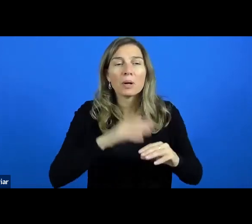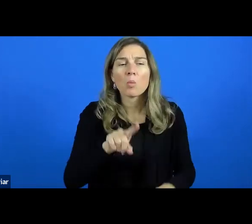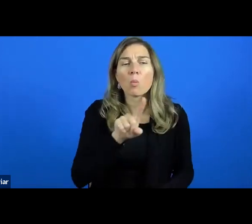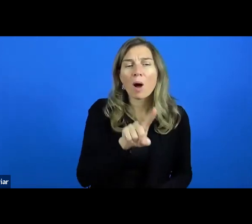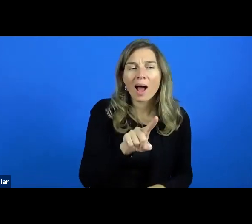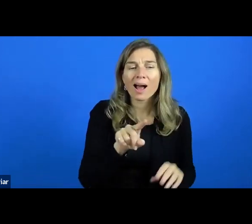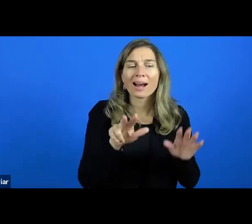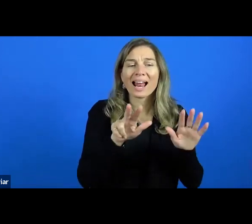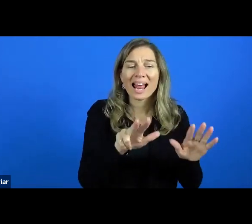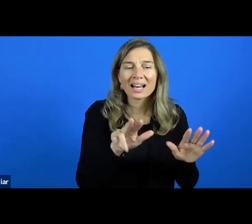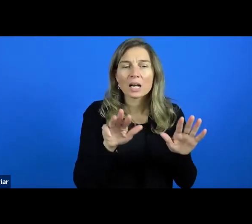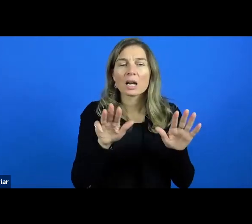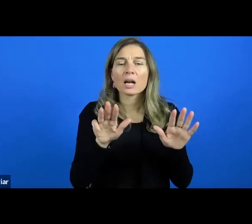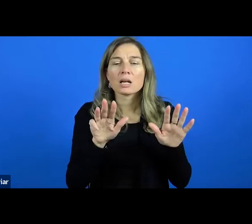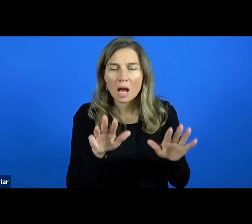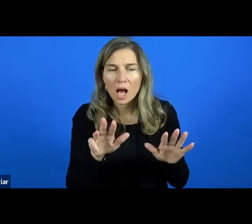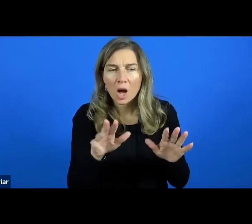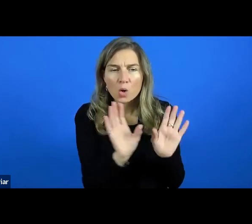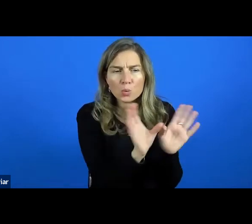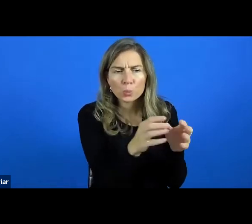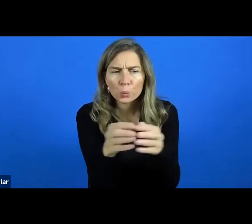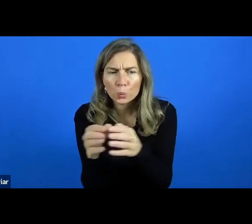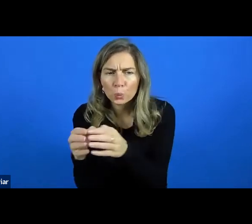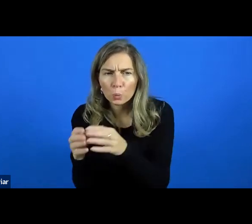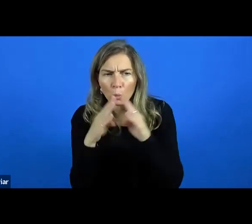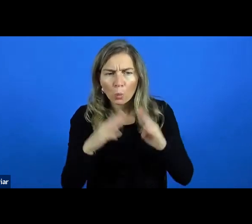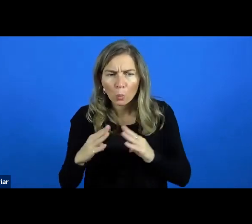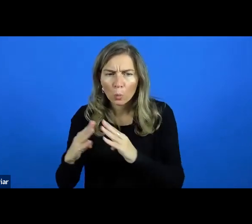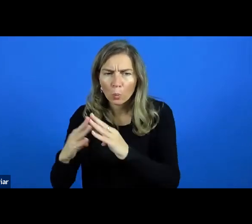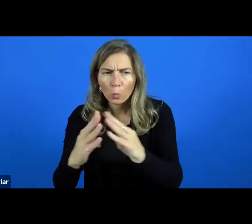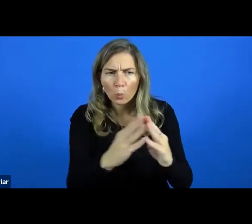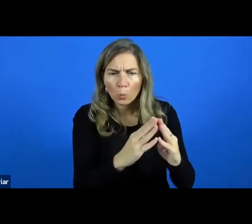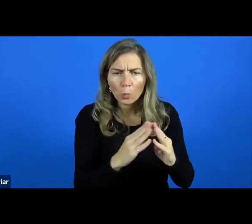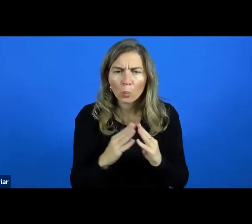for up 120 to people with disabilities which I think is not a good threshold.